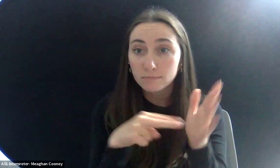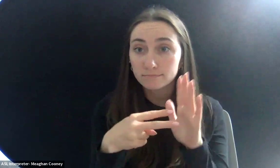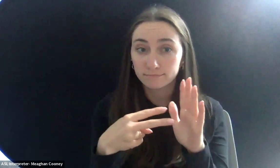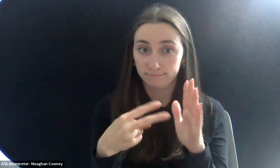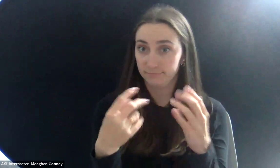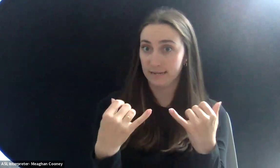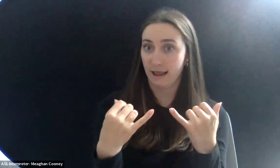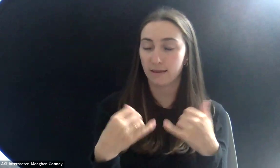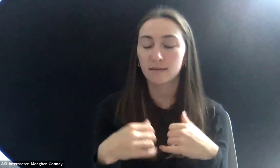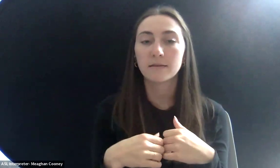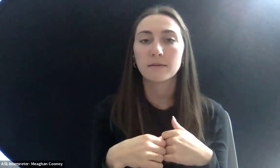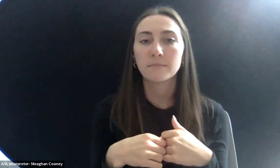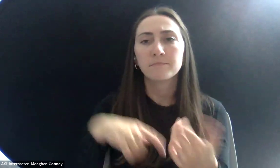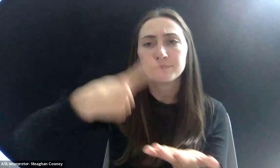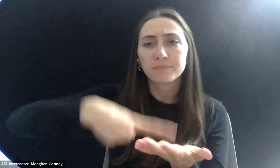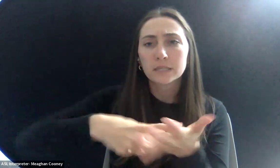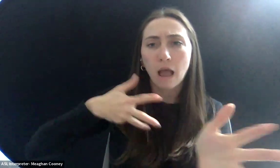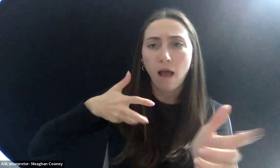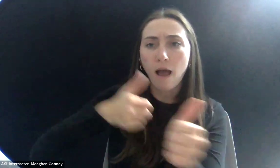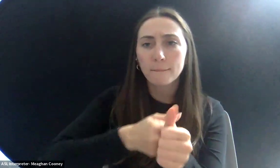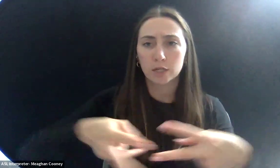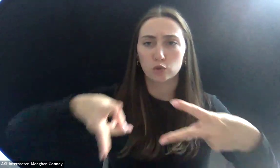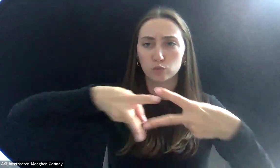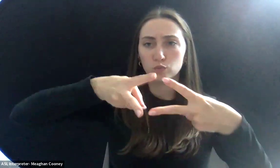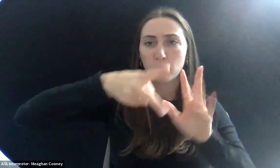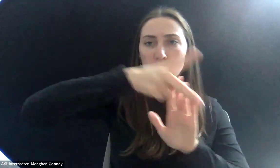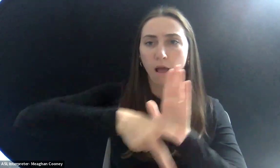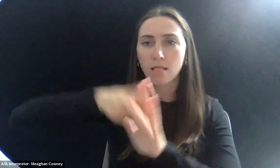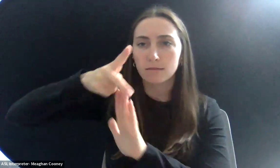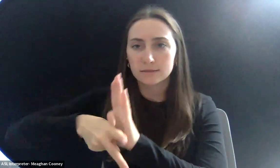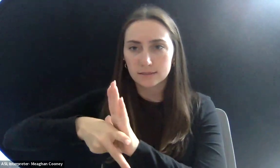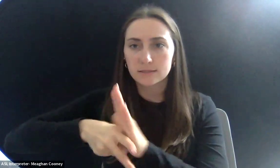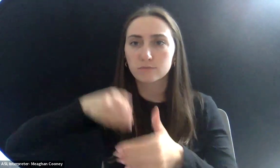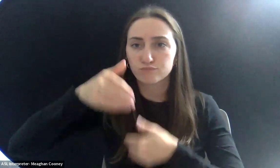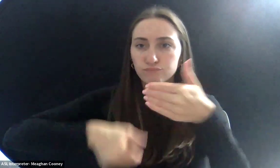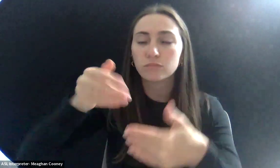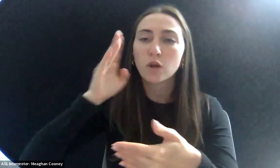to discuss updates to two policies and protocols that govern MEEPA review.